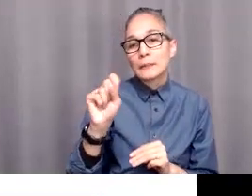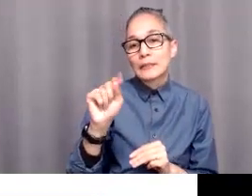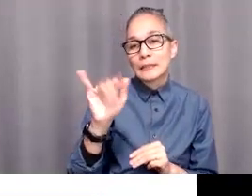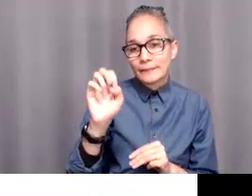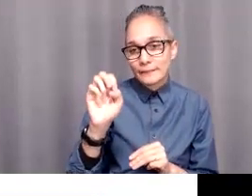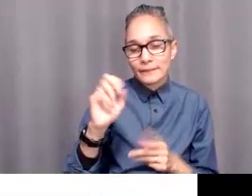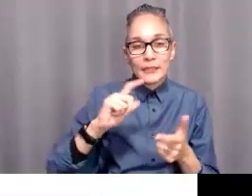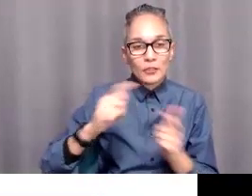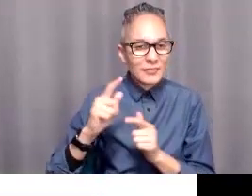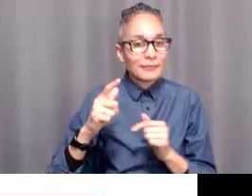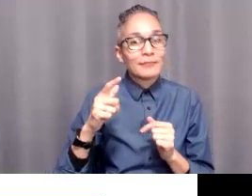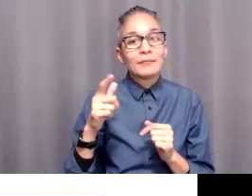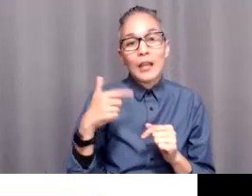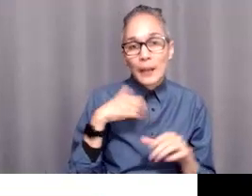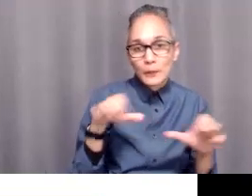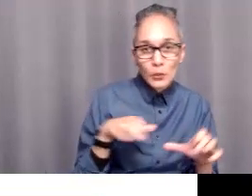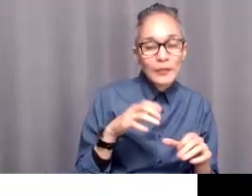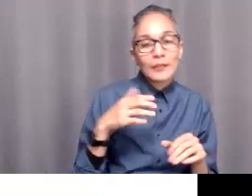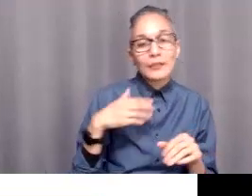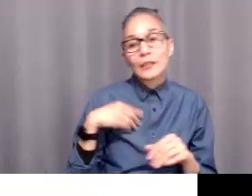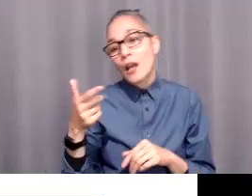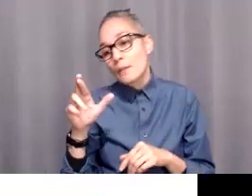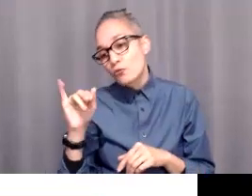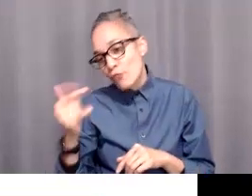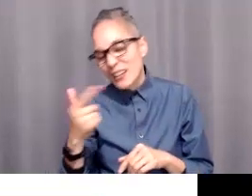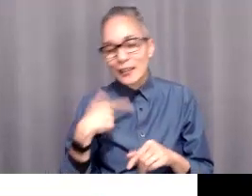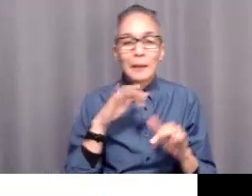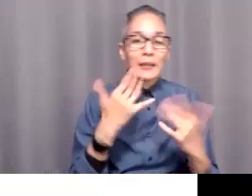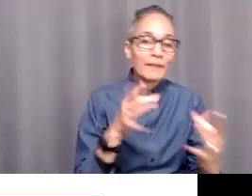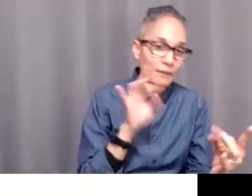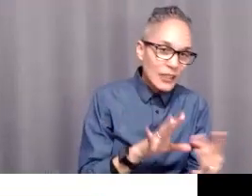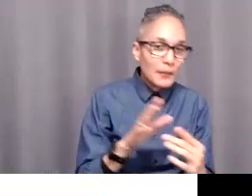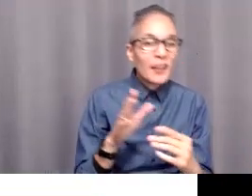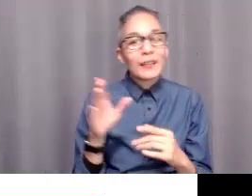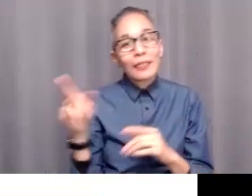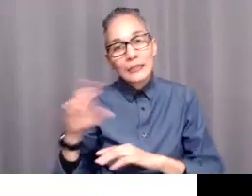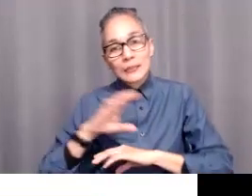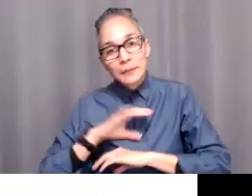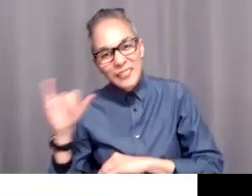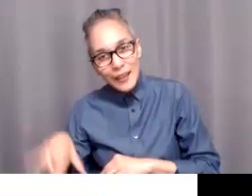You know, okay, I'm doing this, I'm grading, providing feedback okay. Yeah. This meets this method.